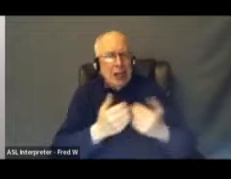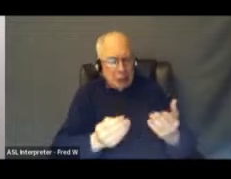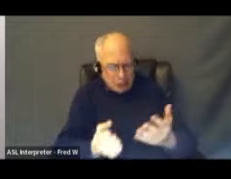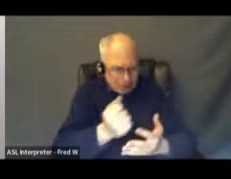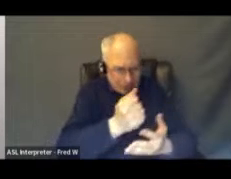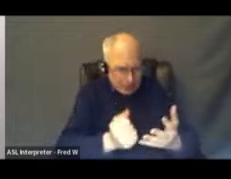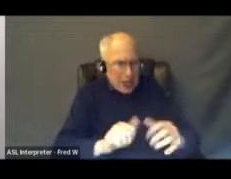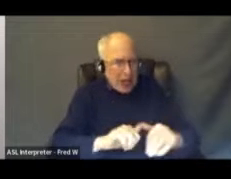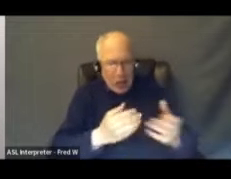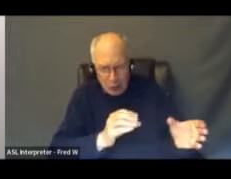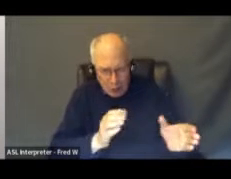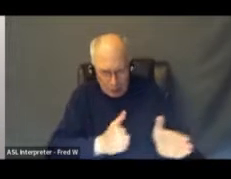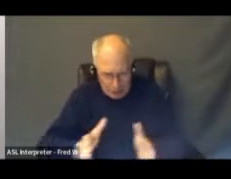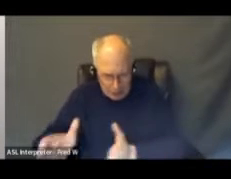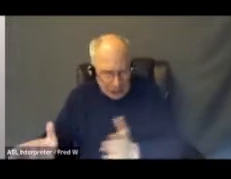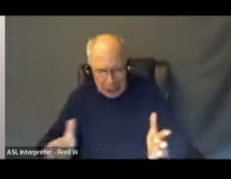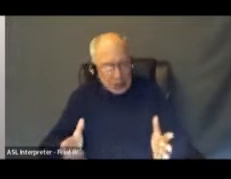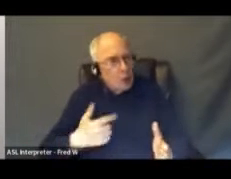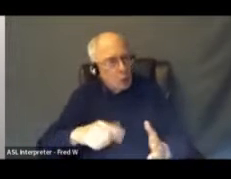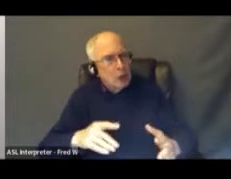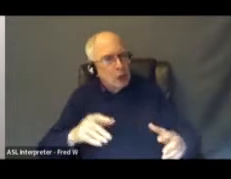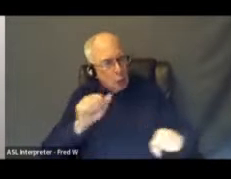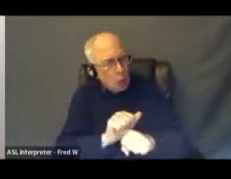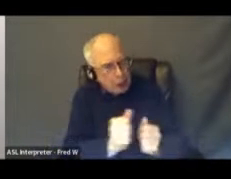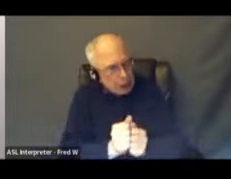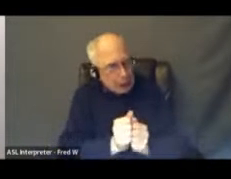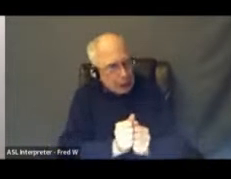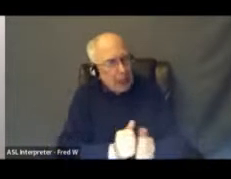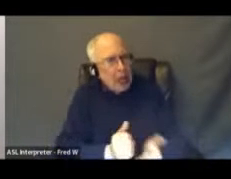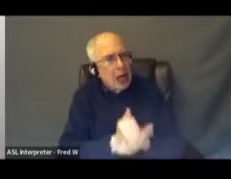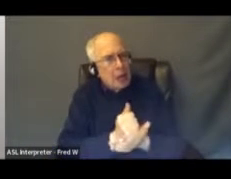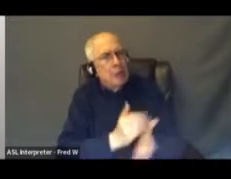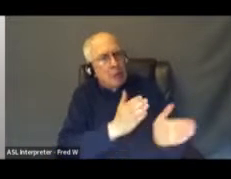help identify a whole plan together, and then follow through through the connection.